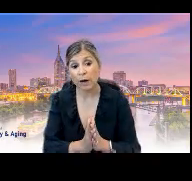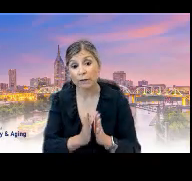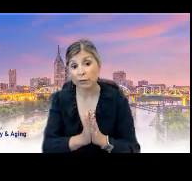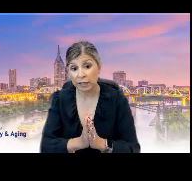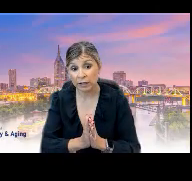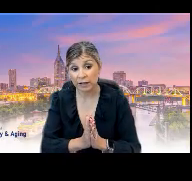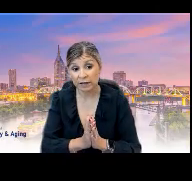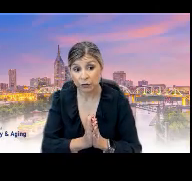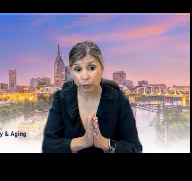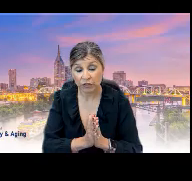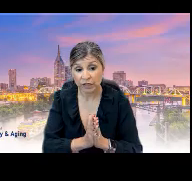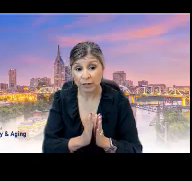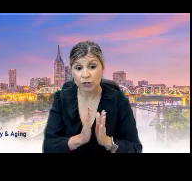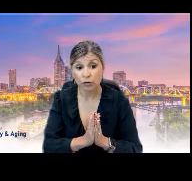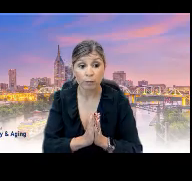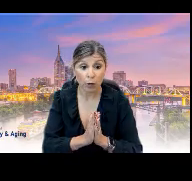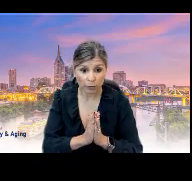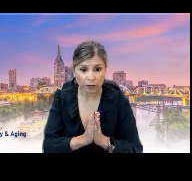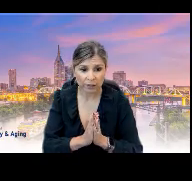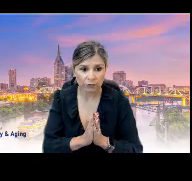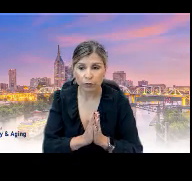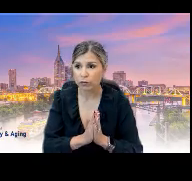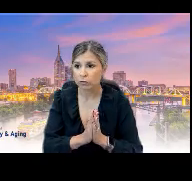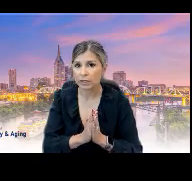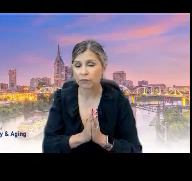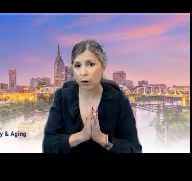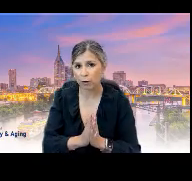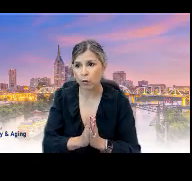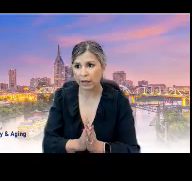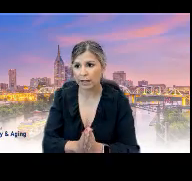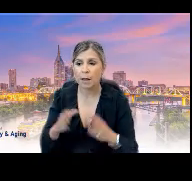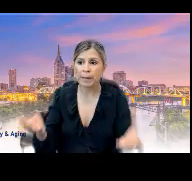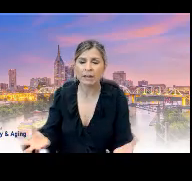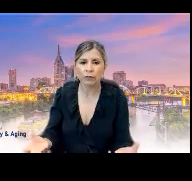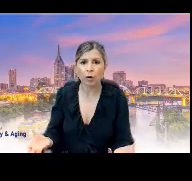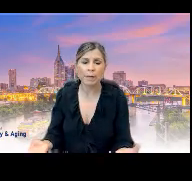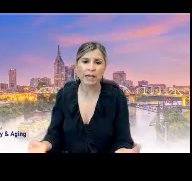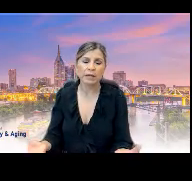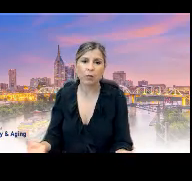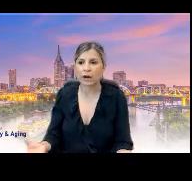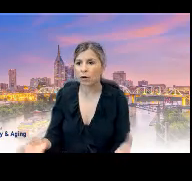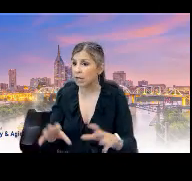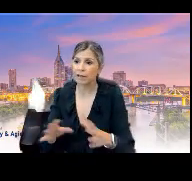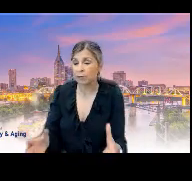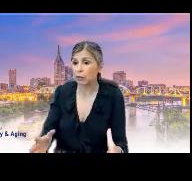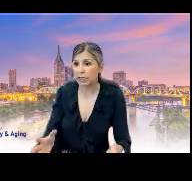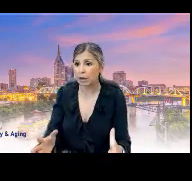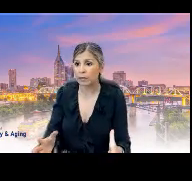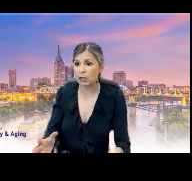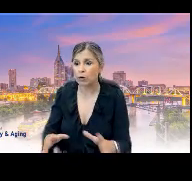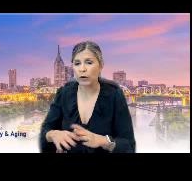We do have three clinics in each region and two mobile clinics for those who live far away. Many of you all may be aware and some of you might not be aware.